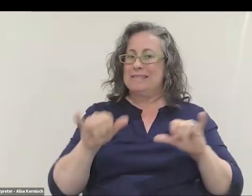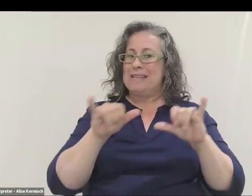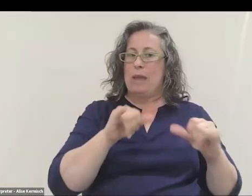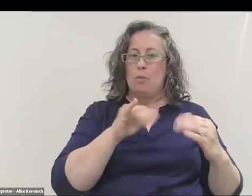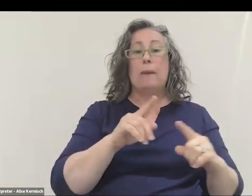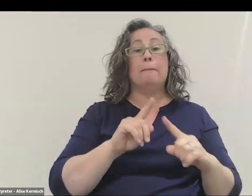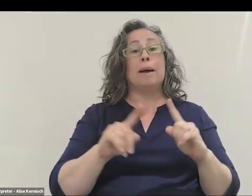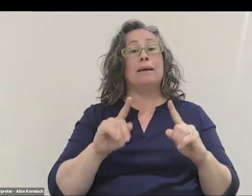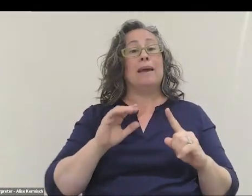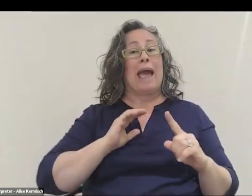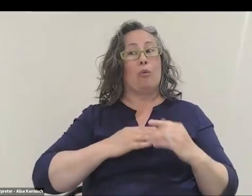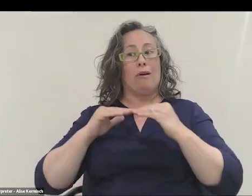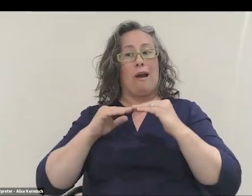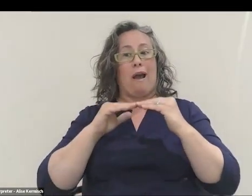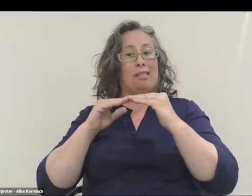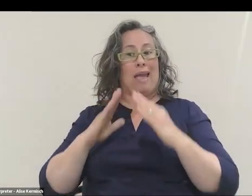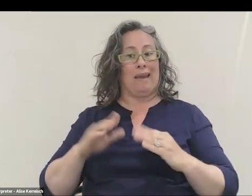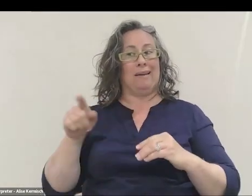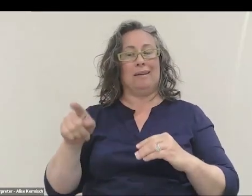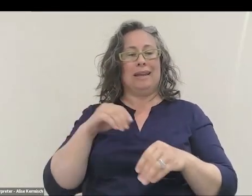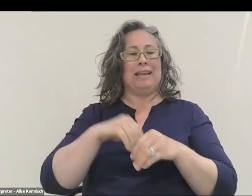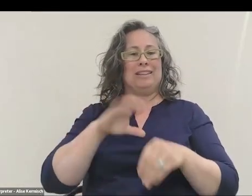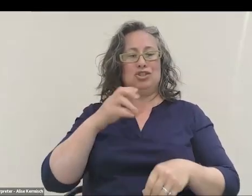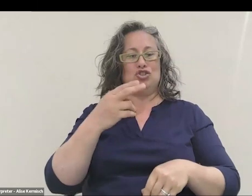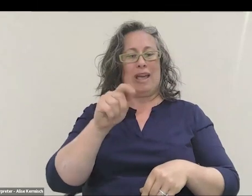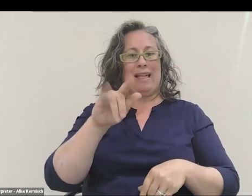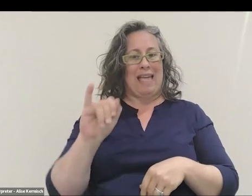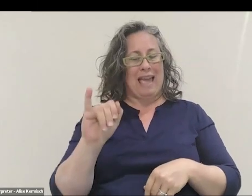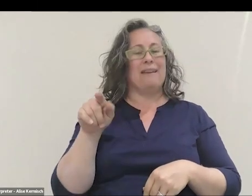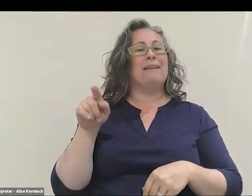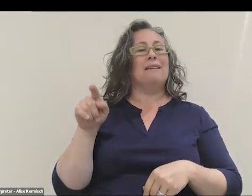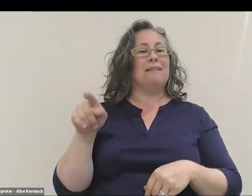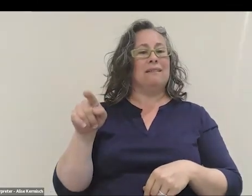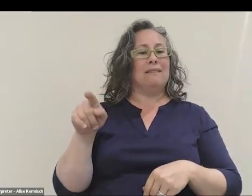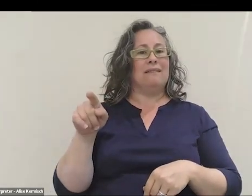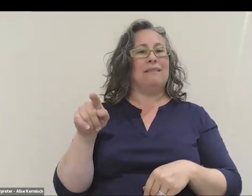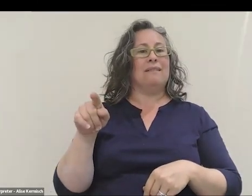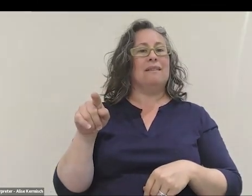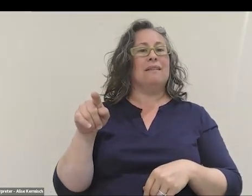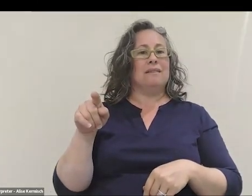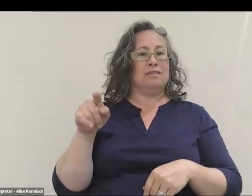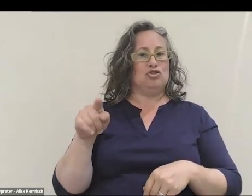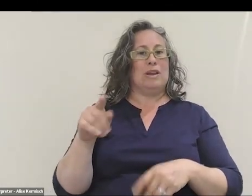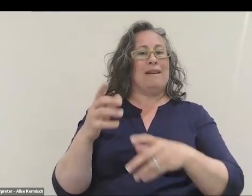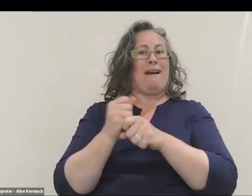Our colleagues in Chile got a grant that allowed them to build 100 devices and put them